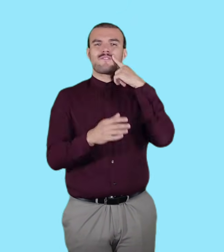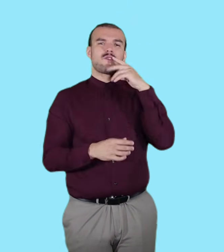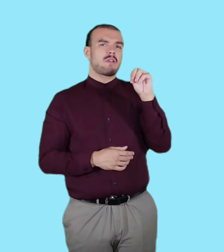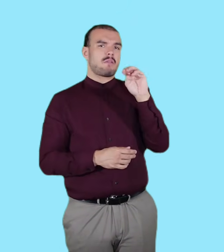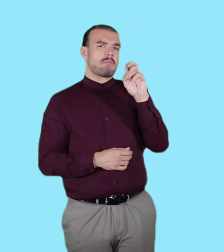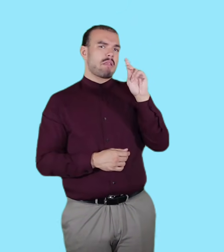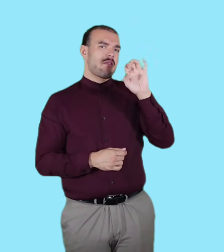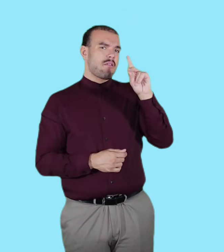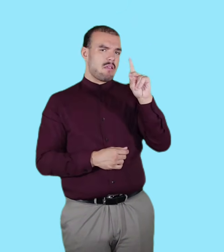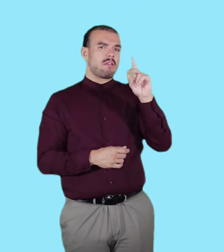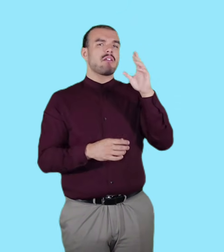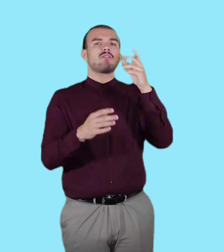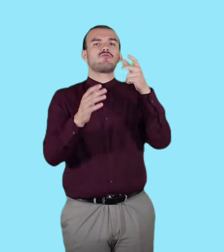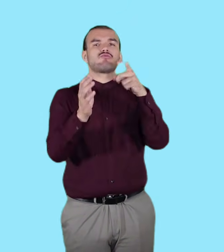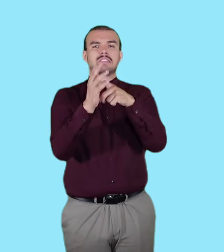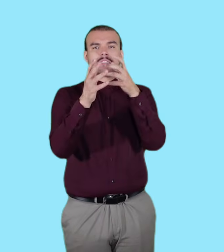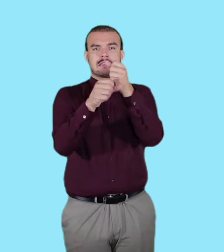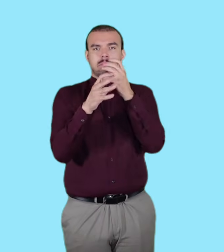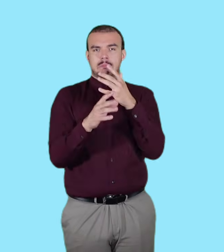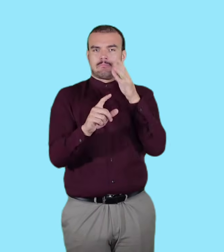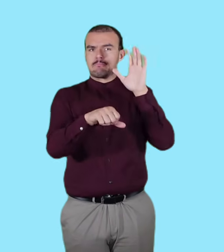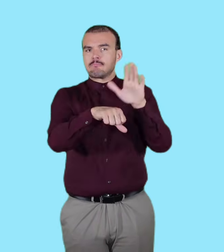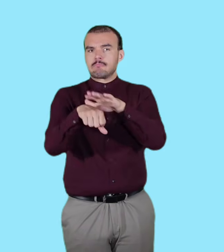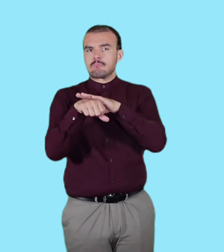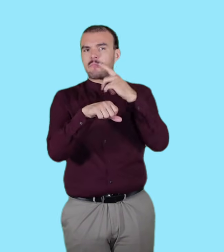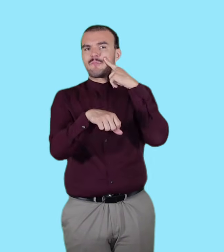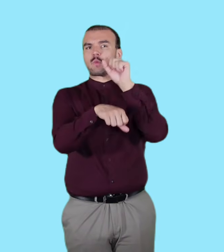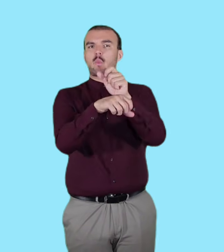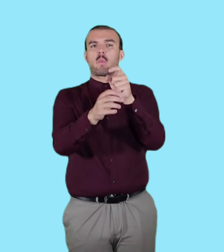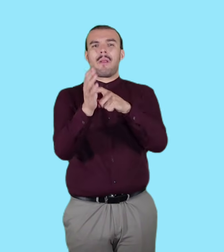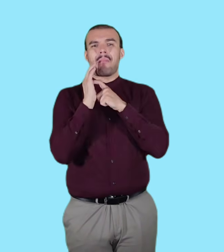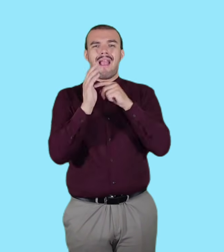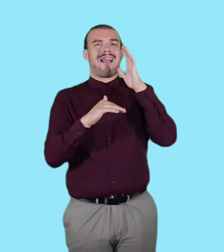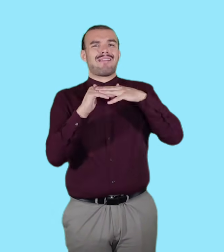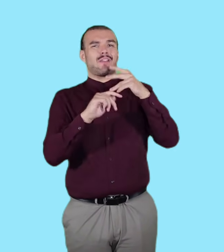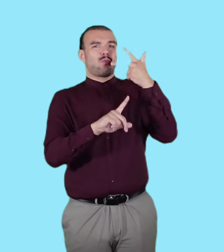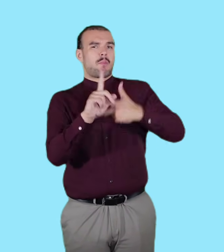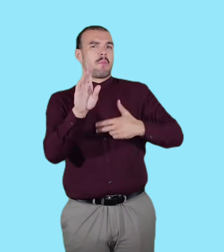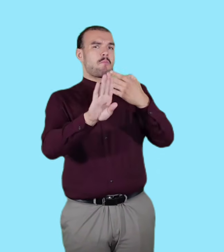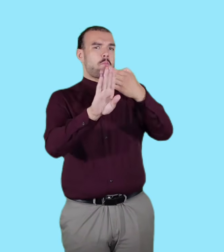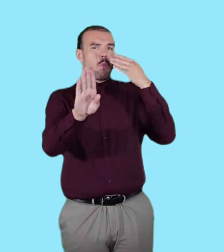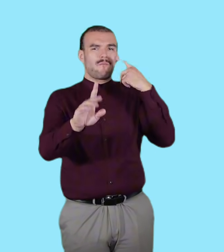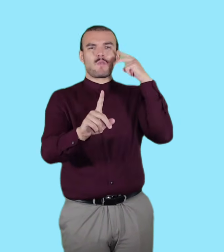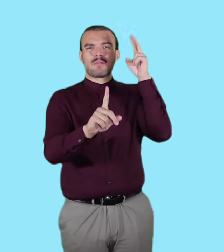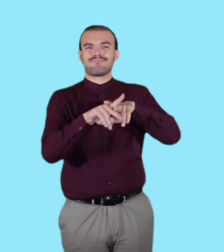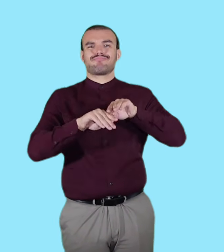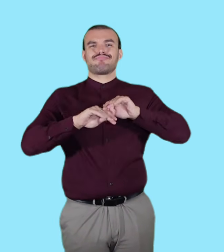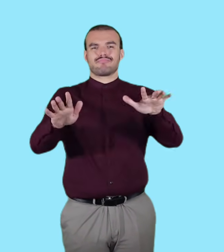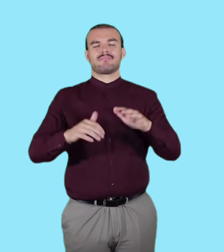to notify them of the work requirements at least three months prior to implementation,